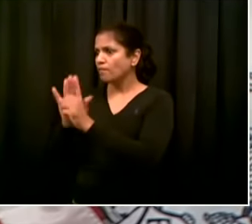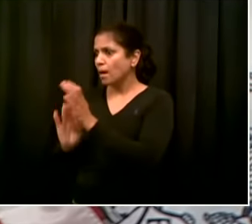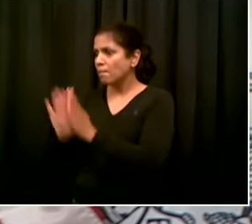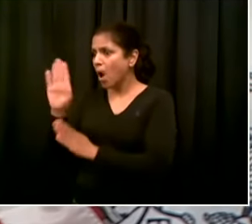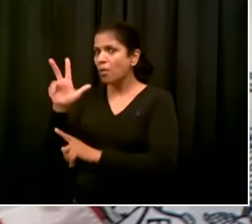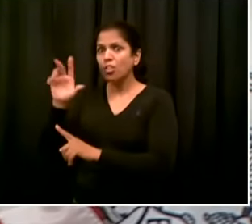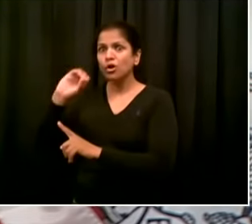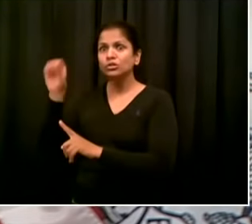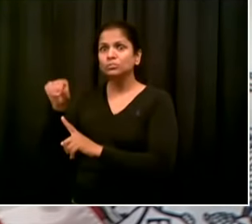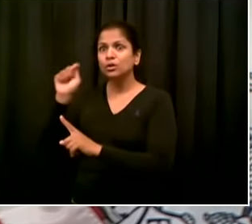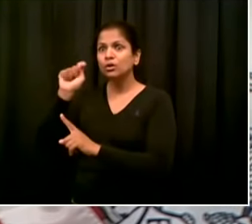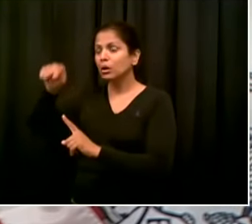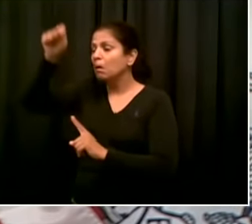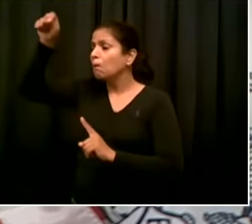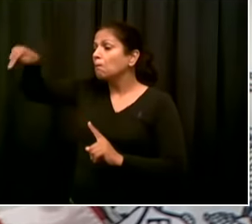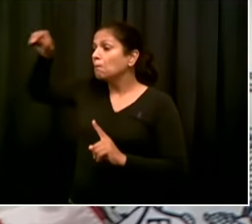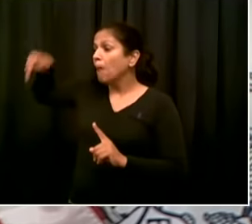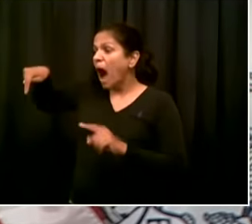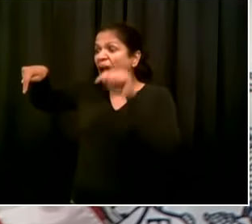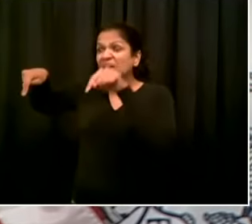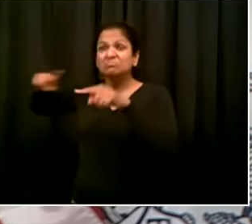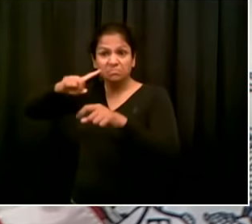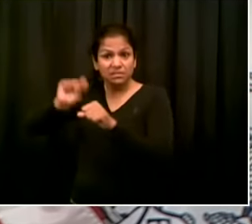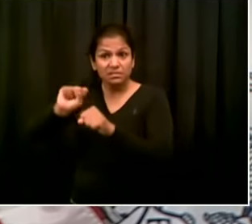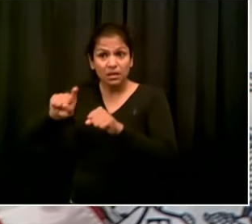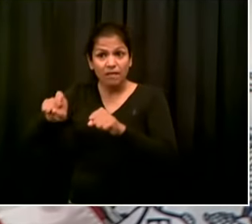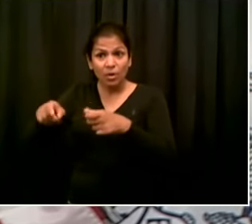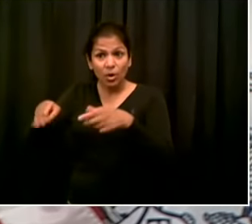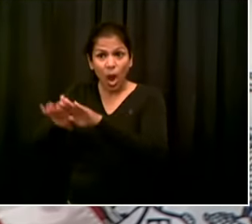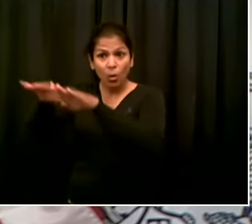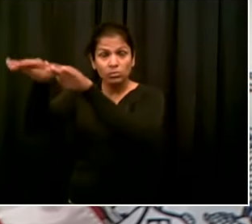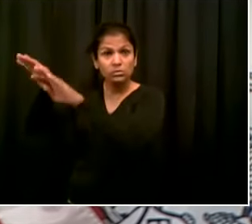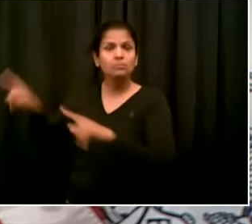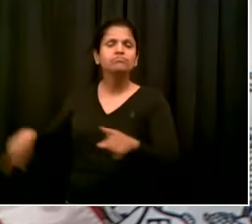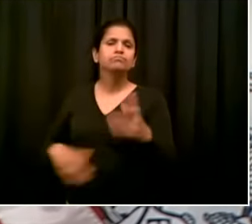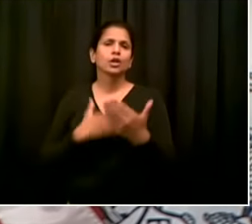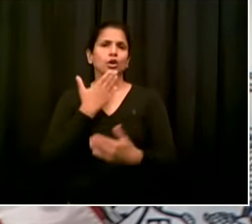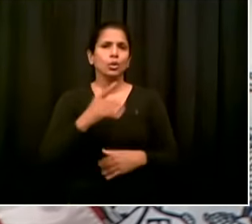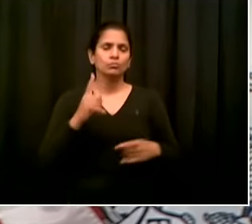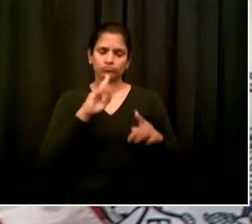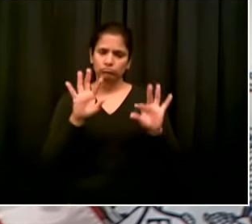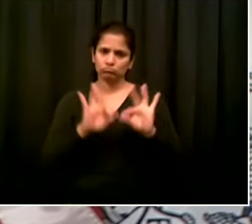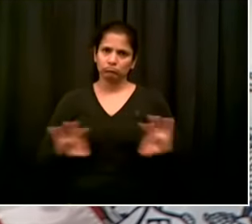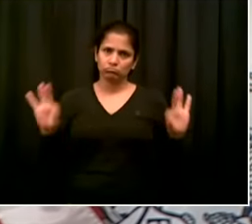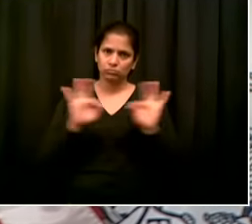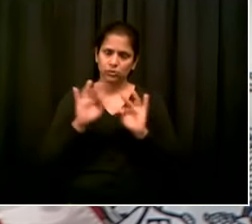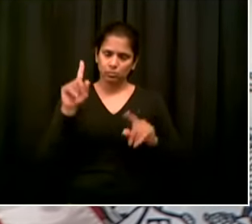NEW YORK IS